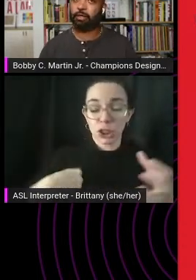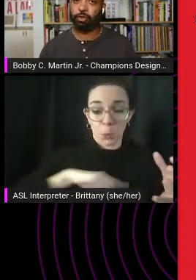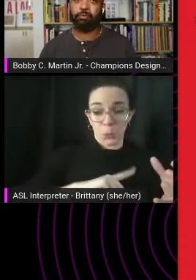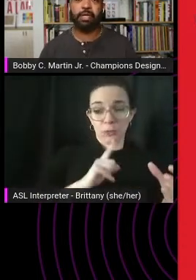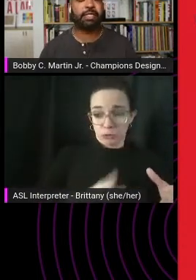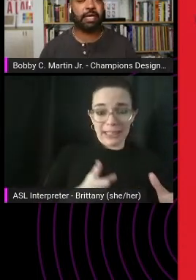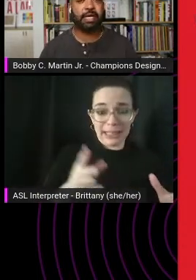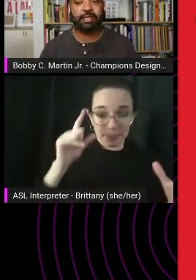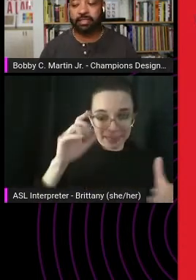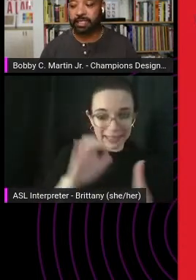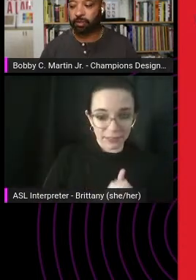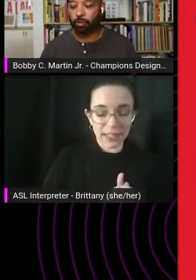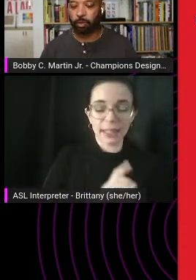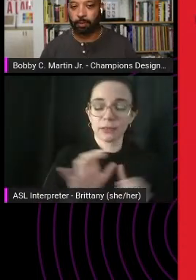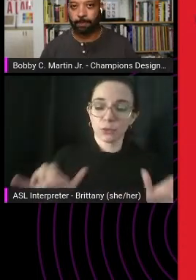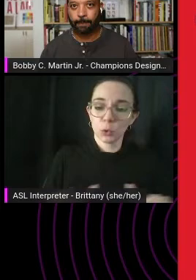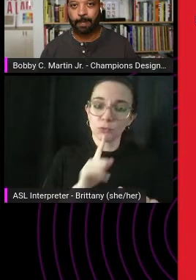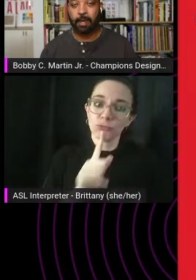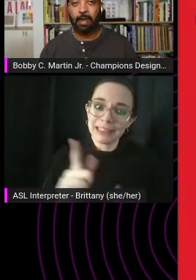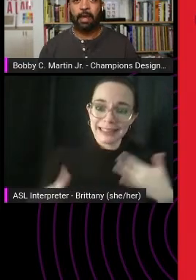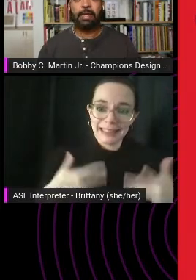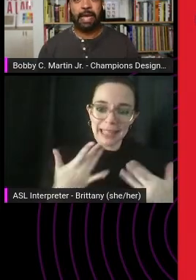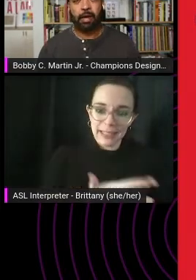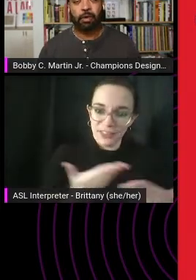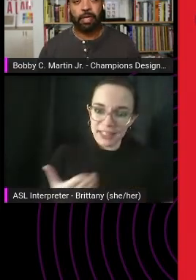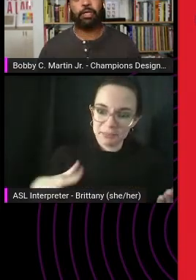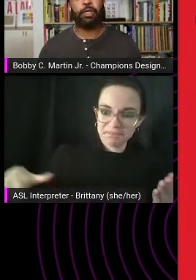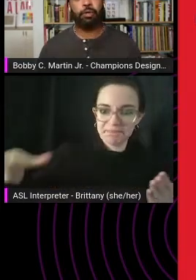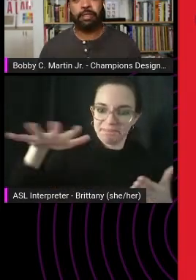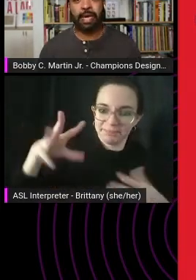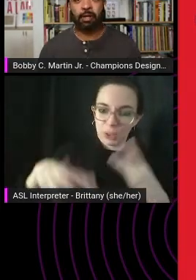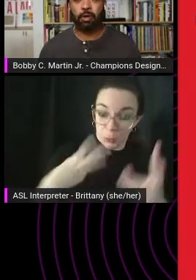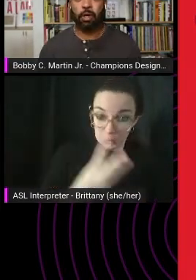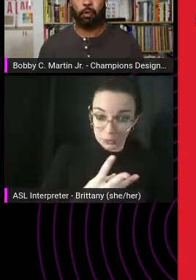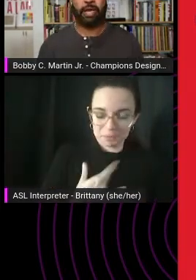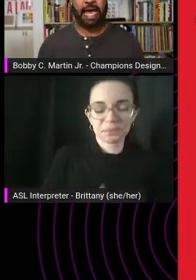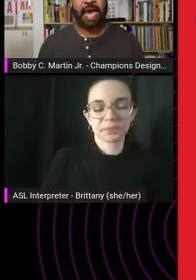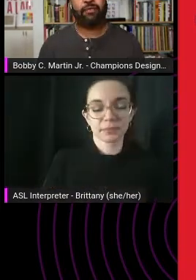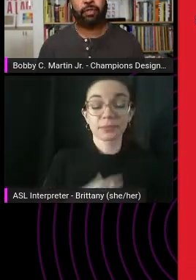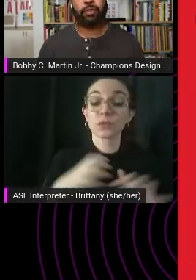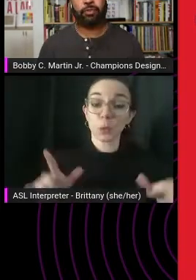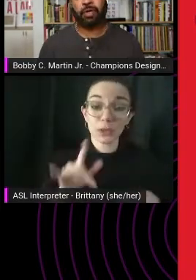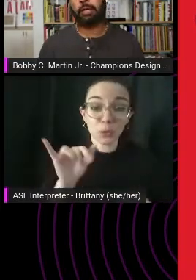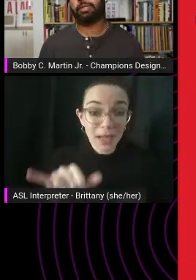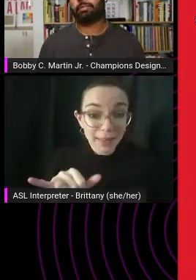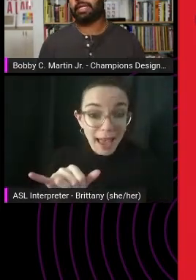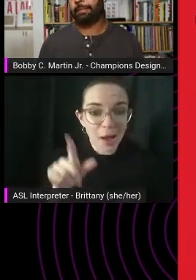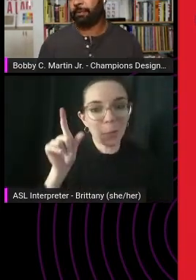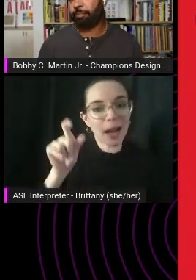and that are doing really exciting things out in the world. Now, in doing that, we have to develop some type of